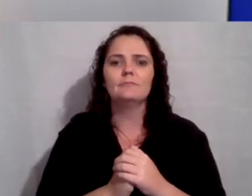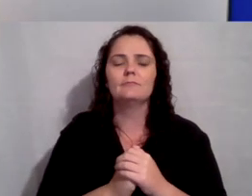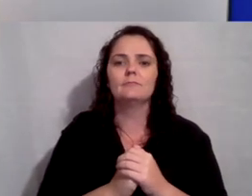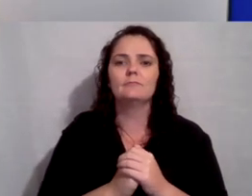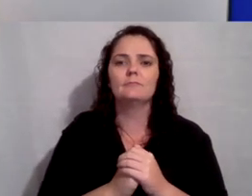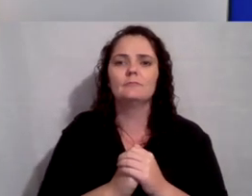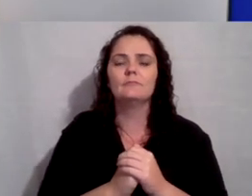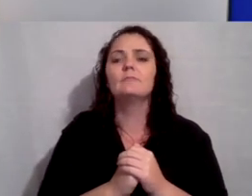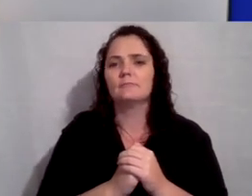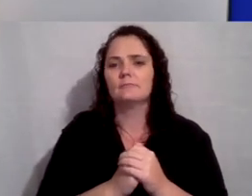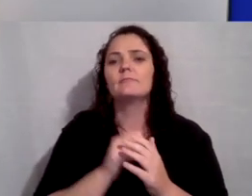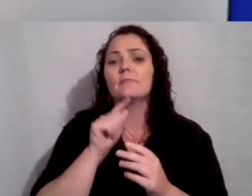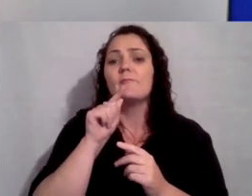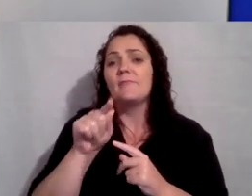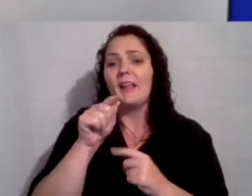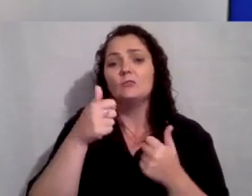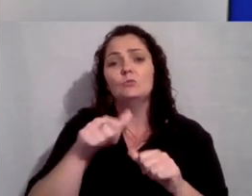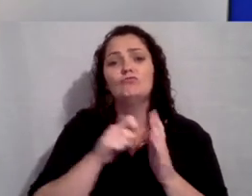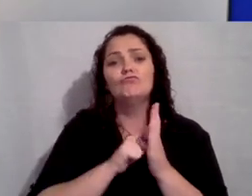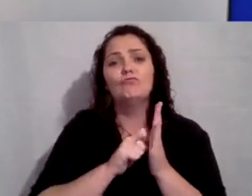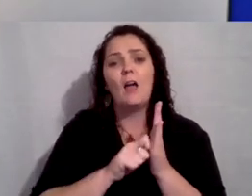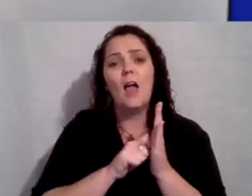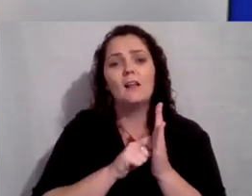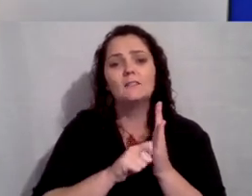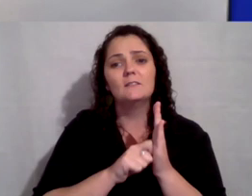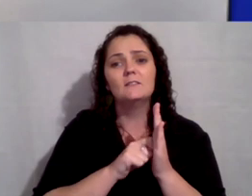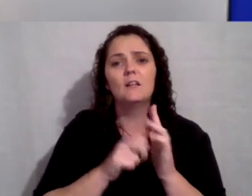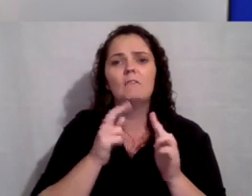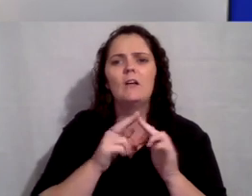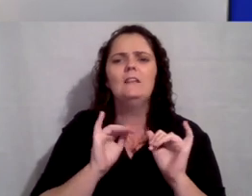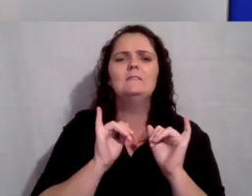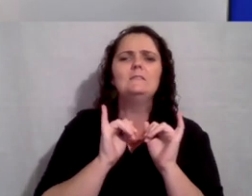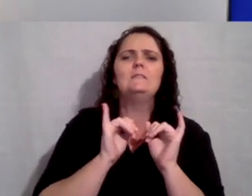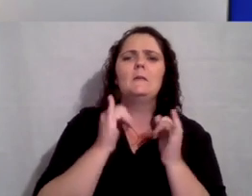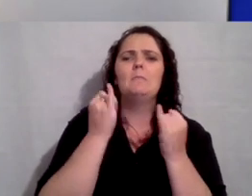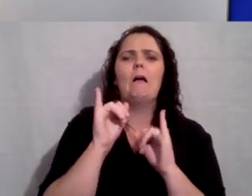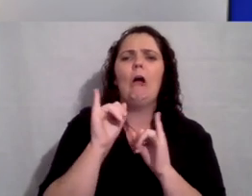is that erasing is not punitive, it's not a way – you don't use erasing to punish a bad mark